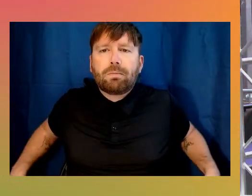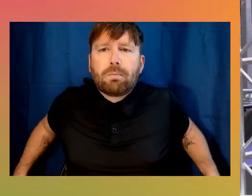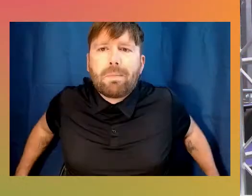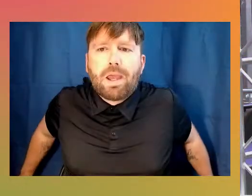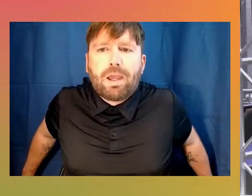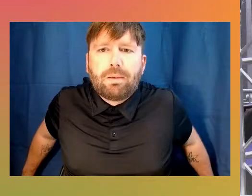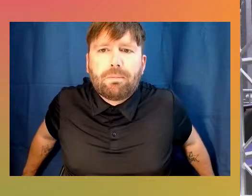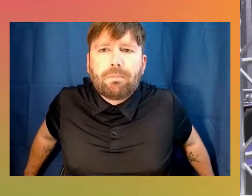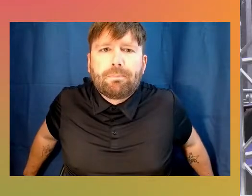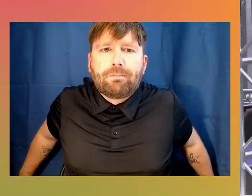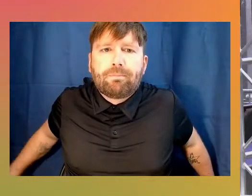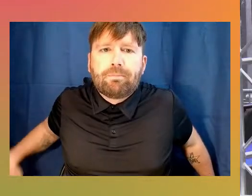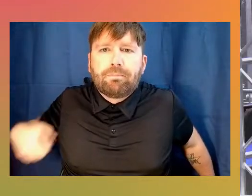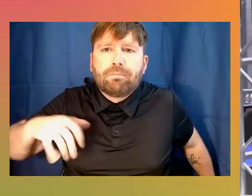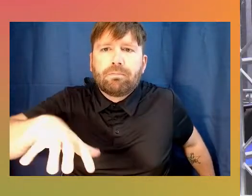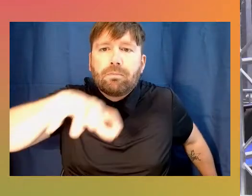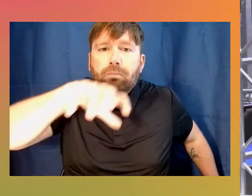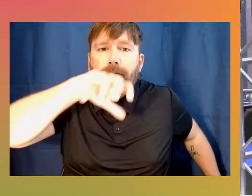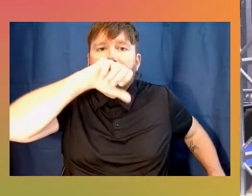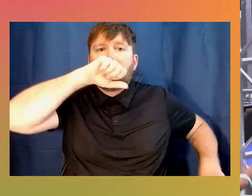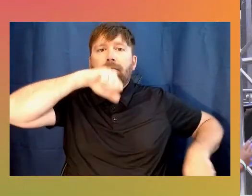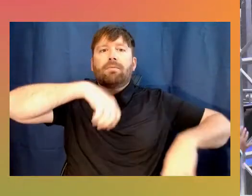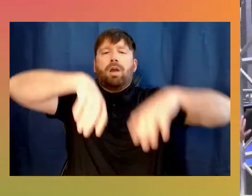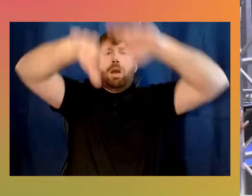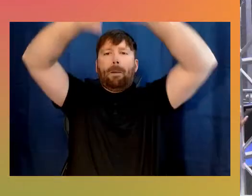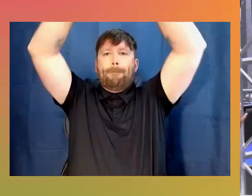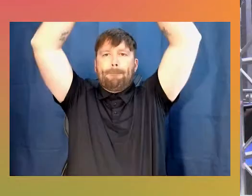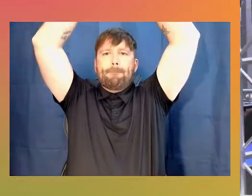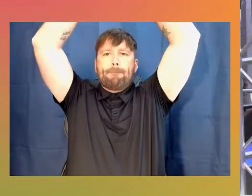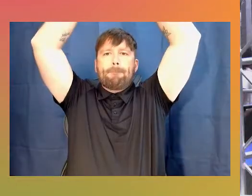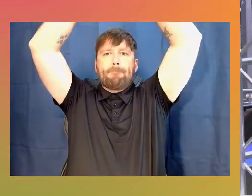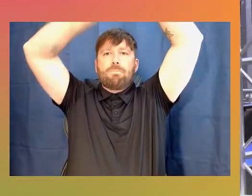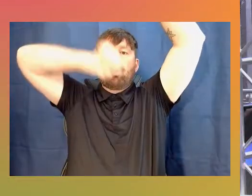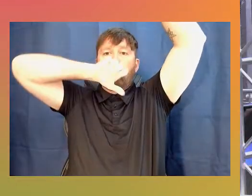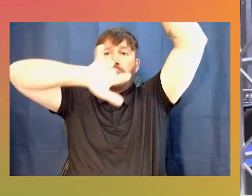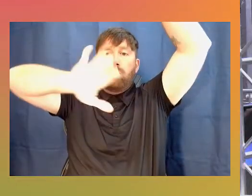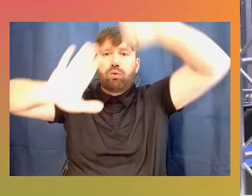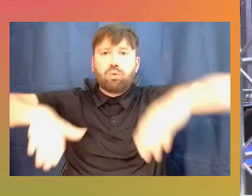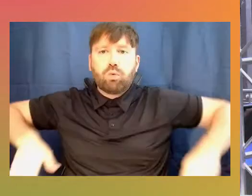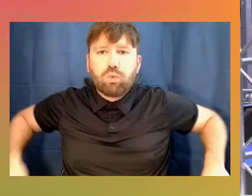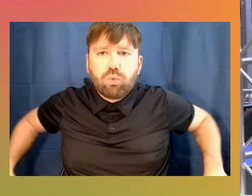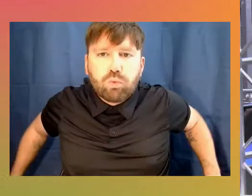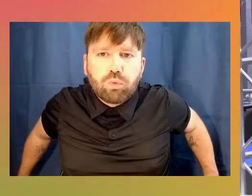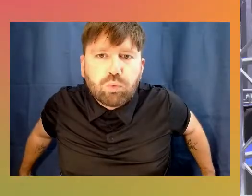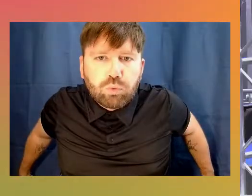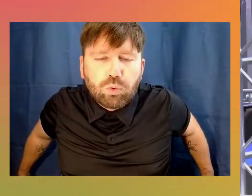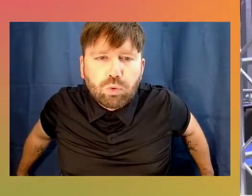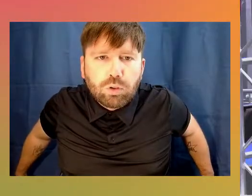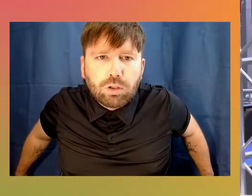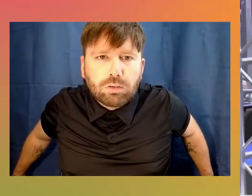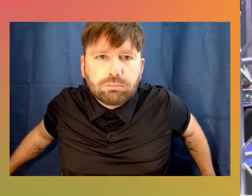THE POSTURE IS DYNAMIC. EXHALE, POWER LUNGE.